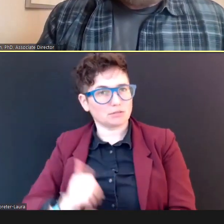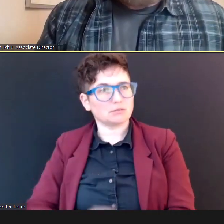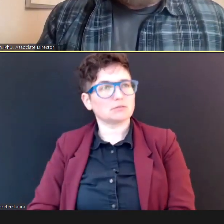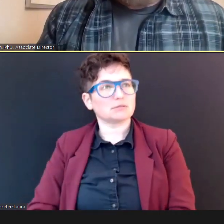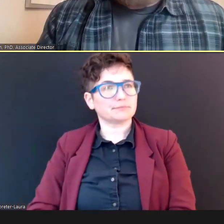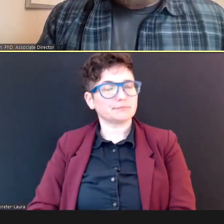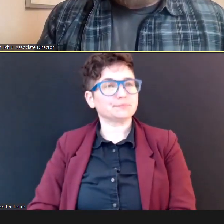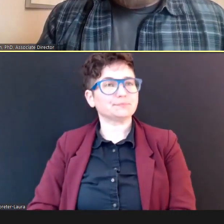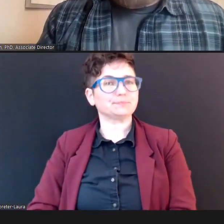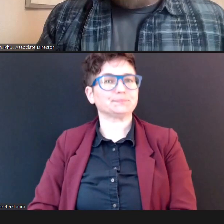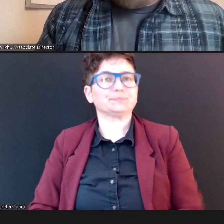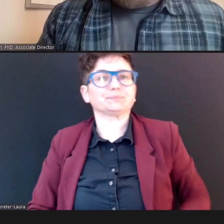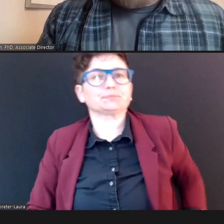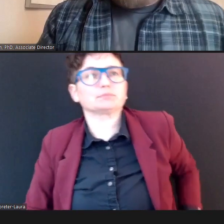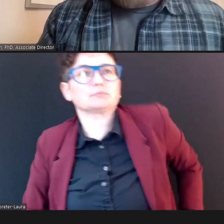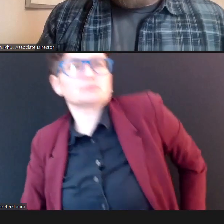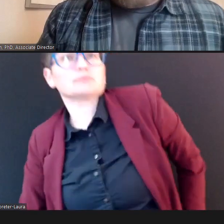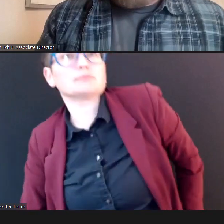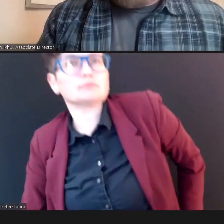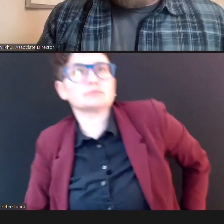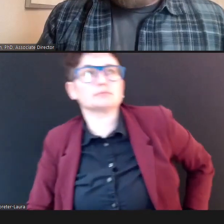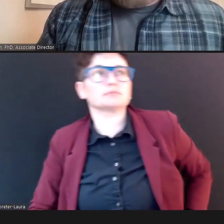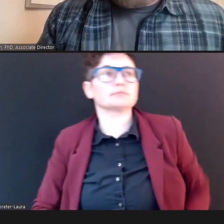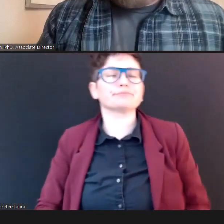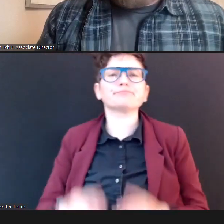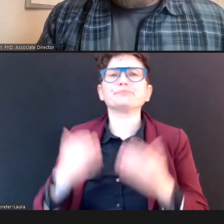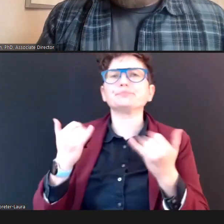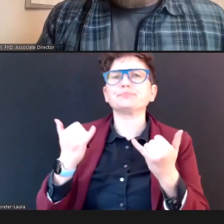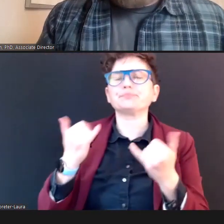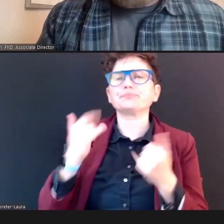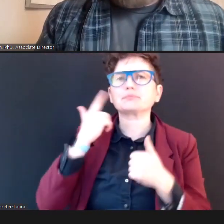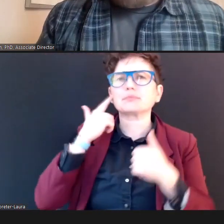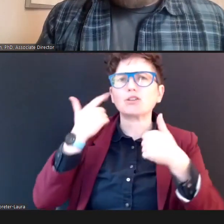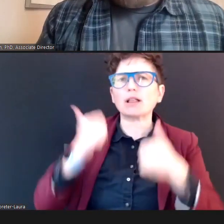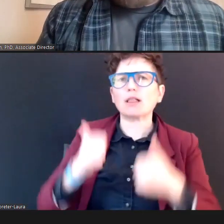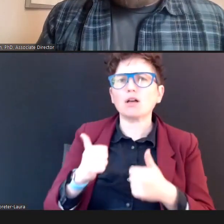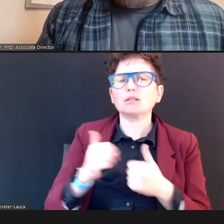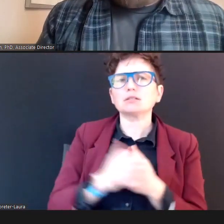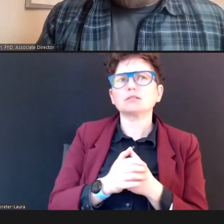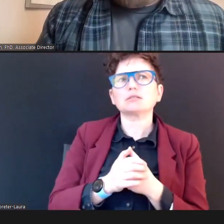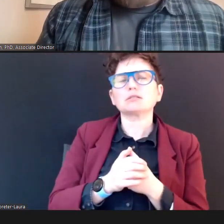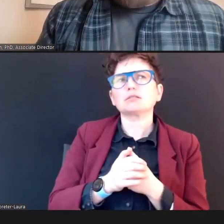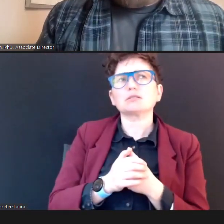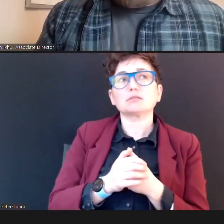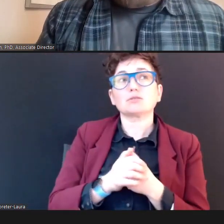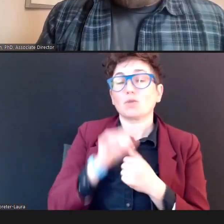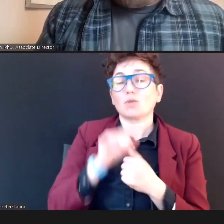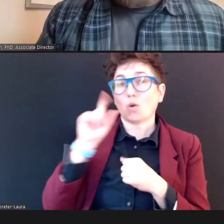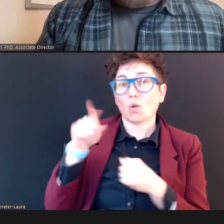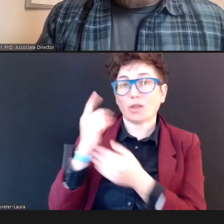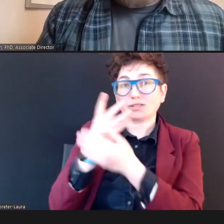that now um hearing loss can you know we